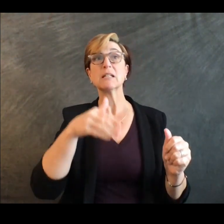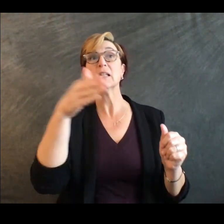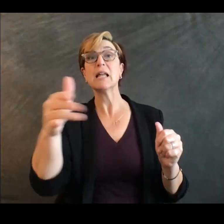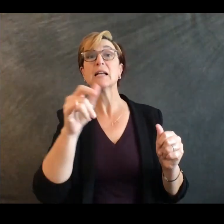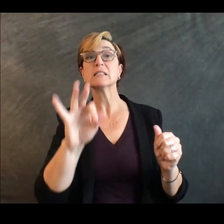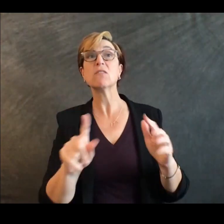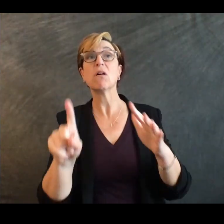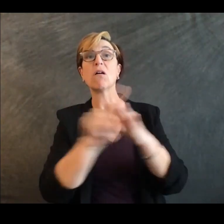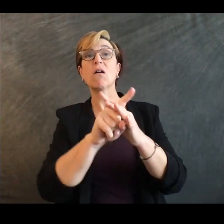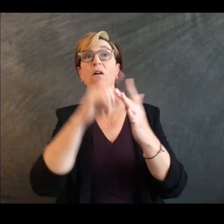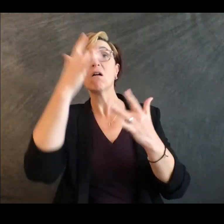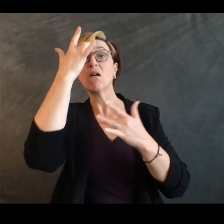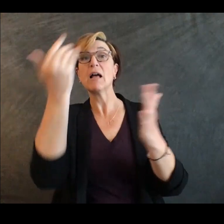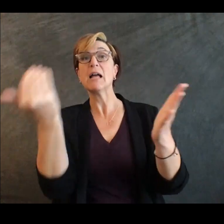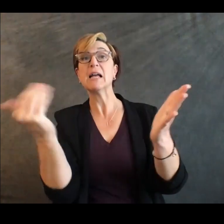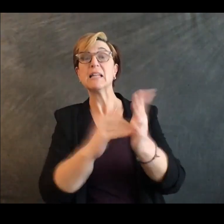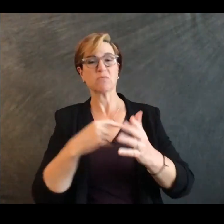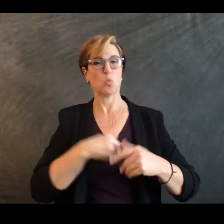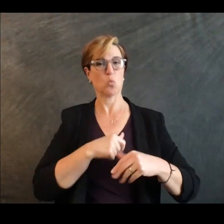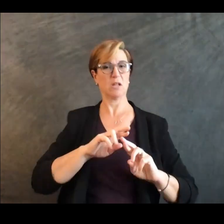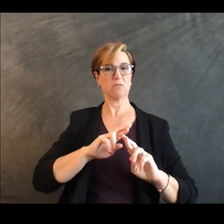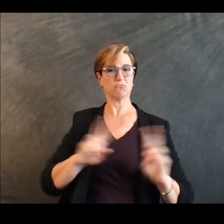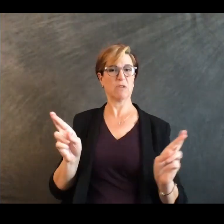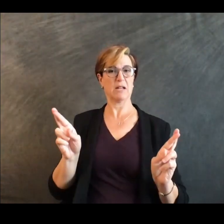massive airlift operation for critical supplies